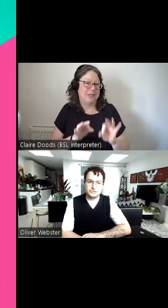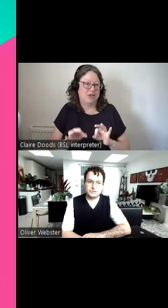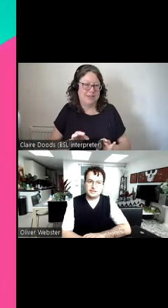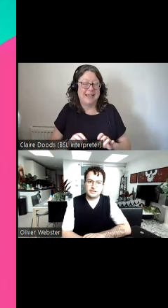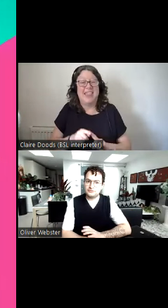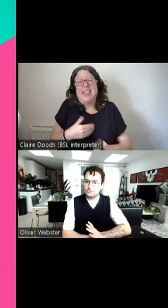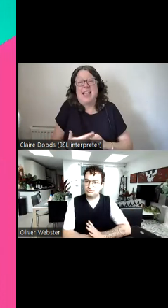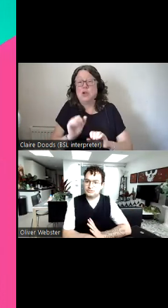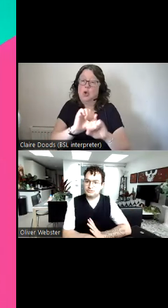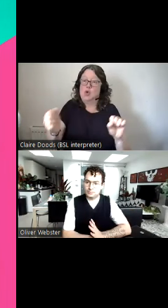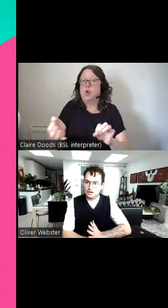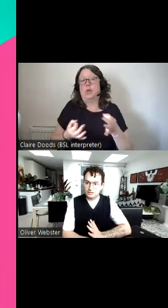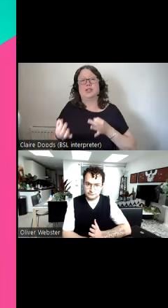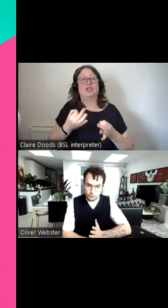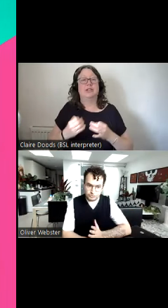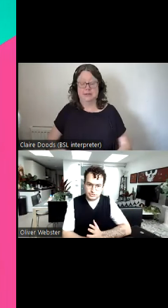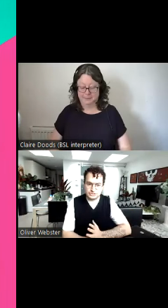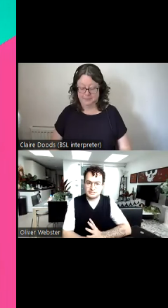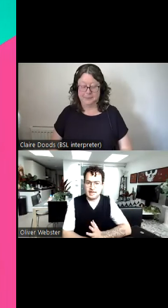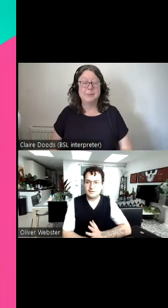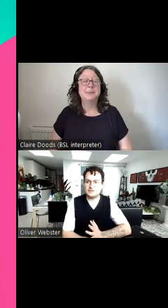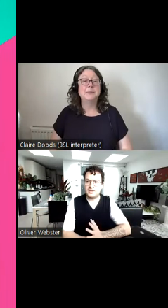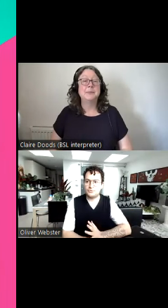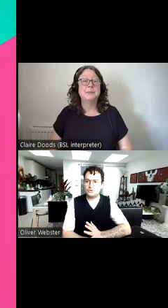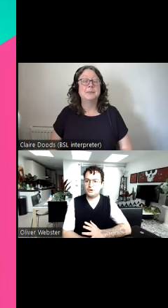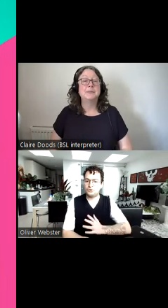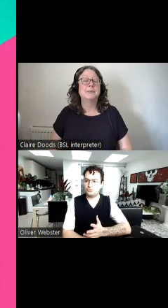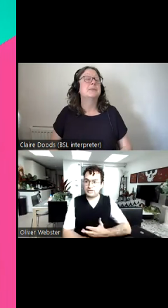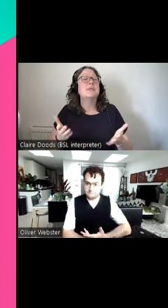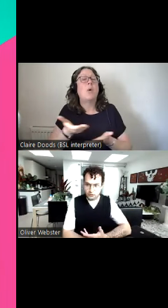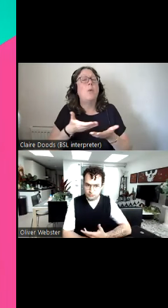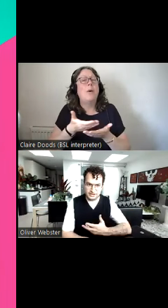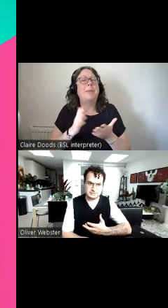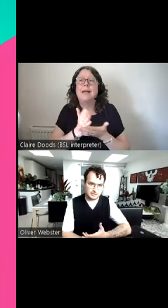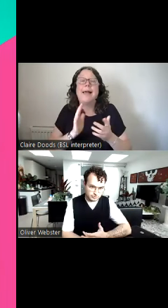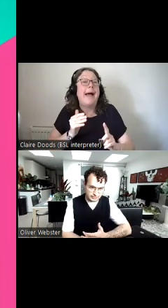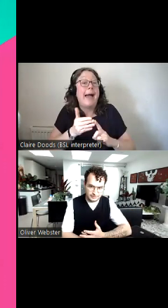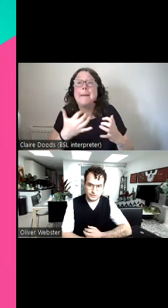In terms of who this webinar is for, this is aimed at people who are already involved in subtitling.